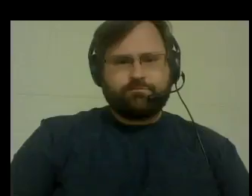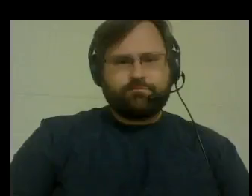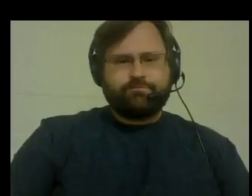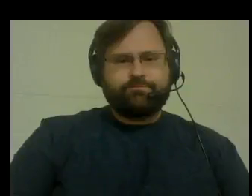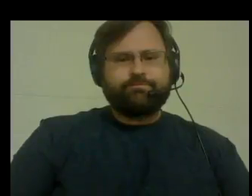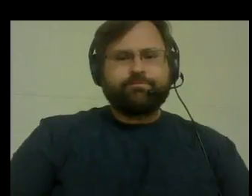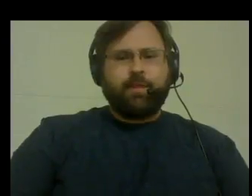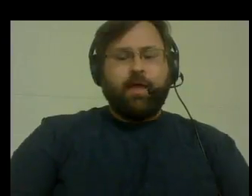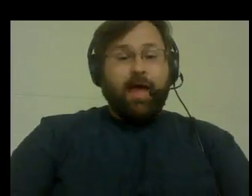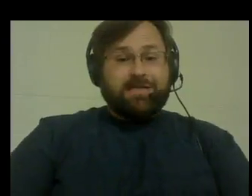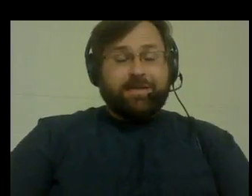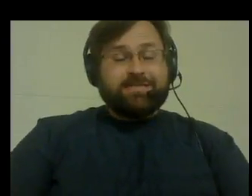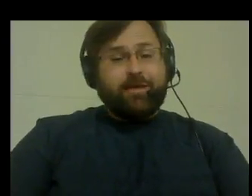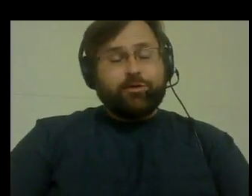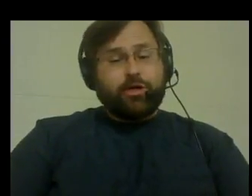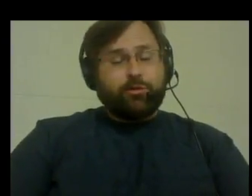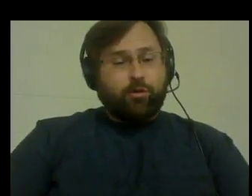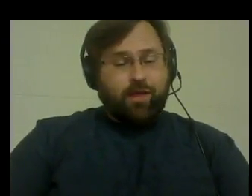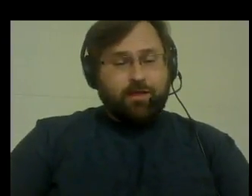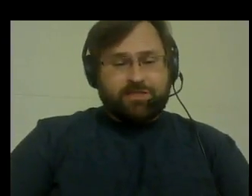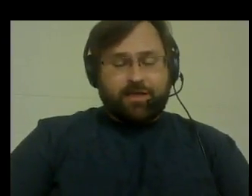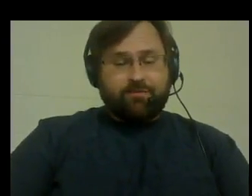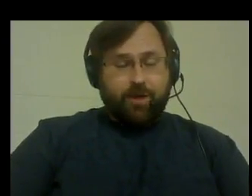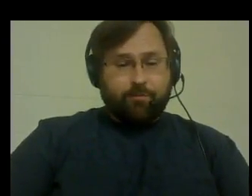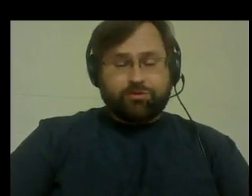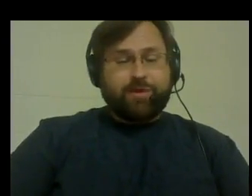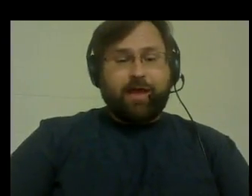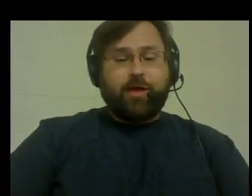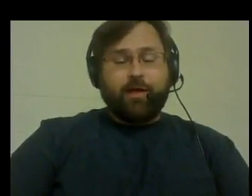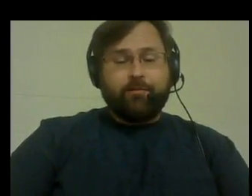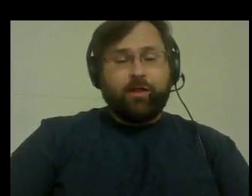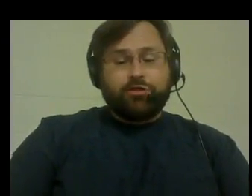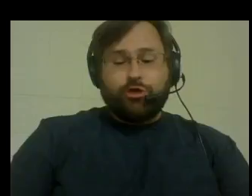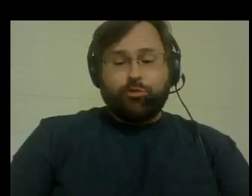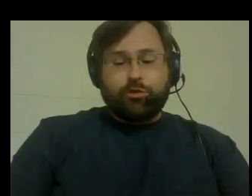as we continue to look at the morphology of numbers we now come to numeral